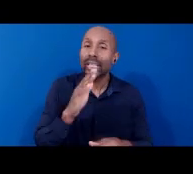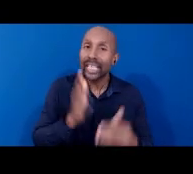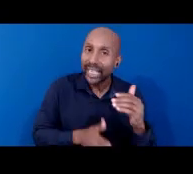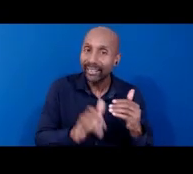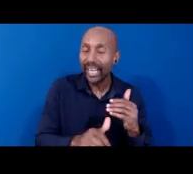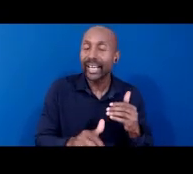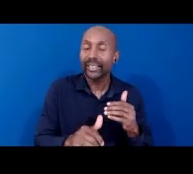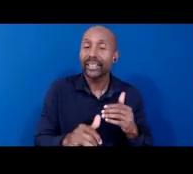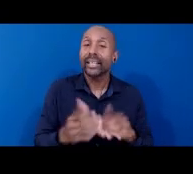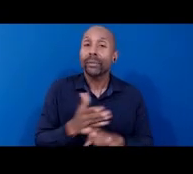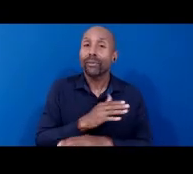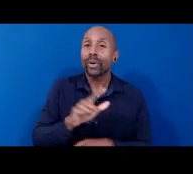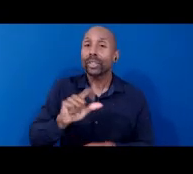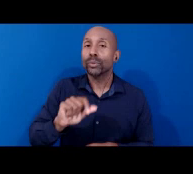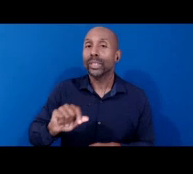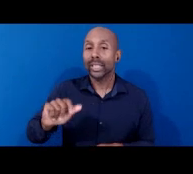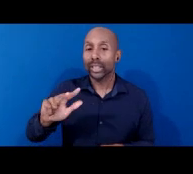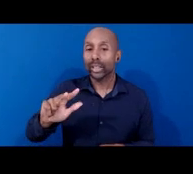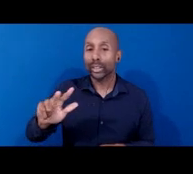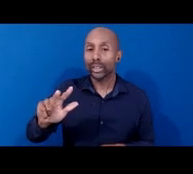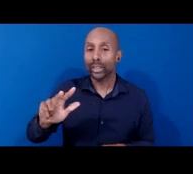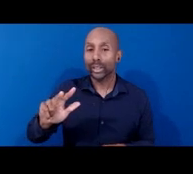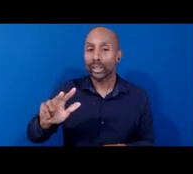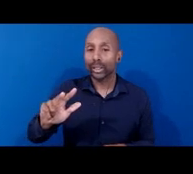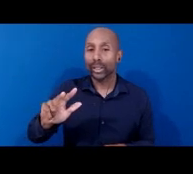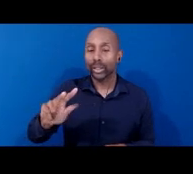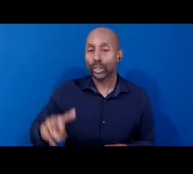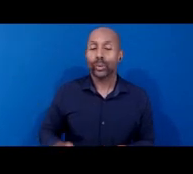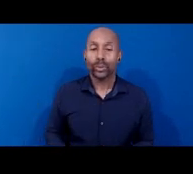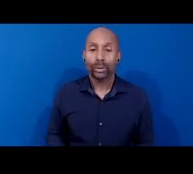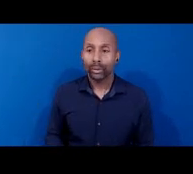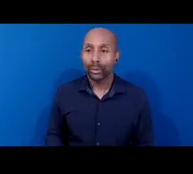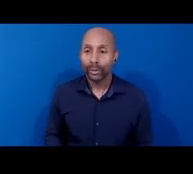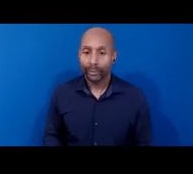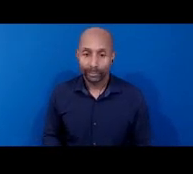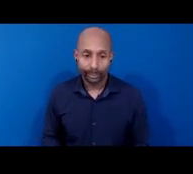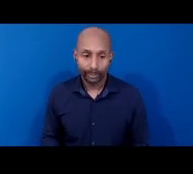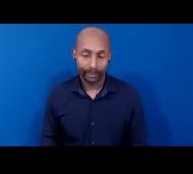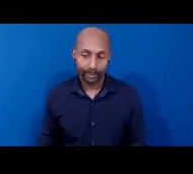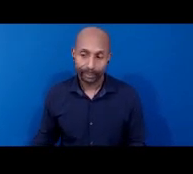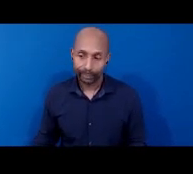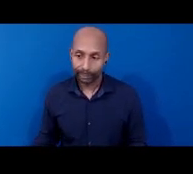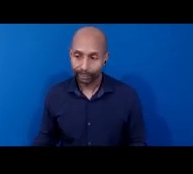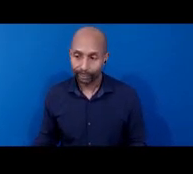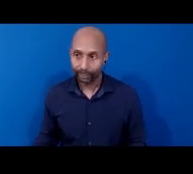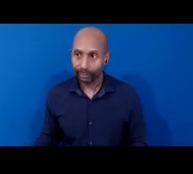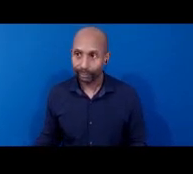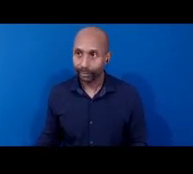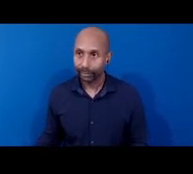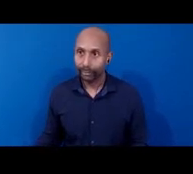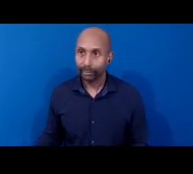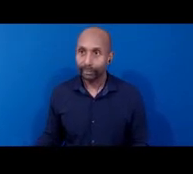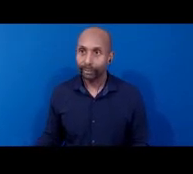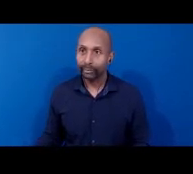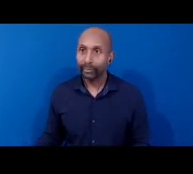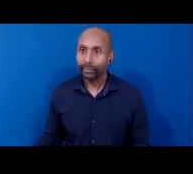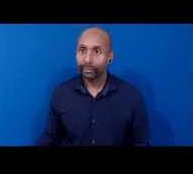To do that, we have an approach that we leverage in the 1st 10 years of our organization where we're leaning into this work